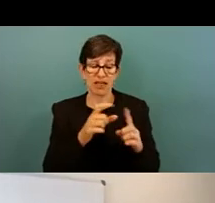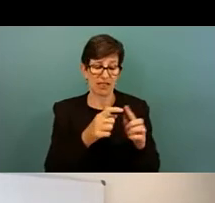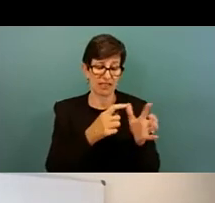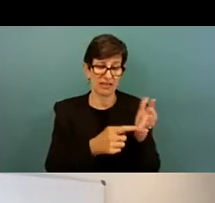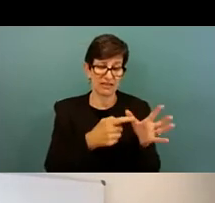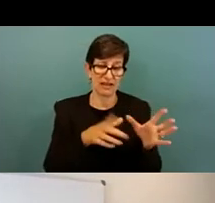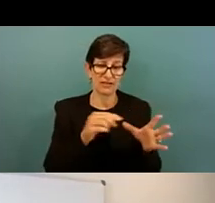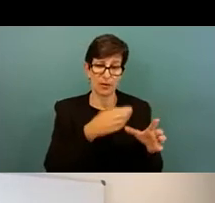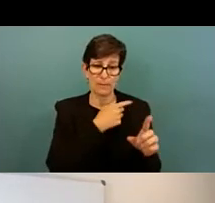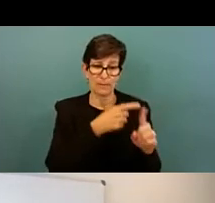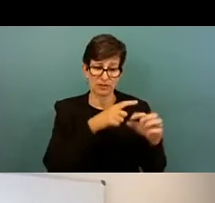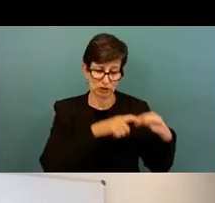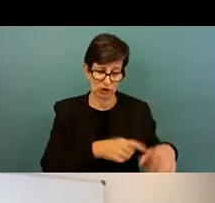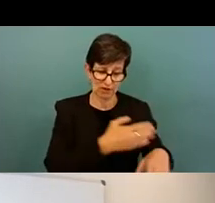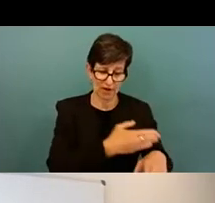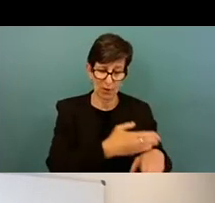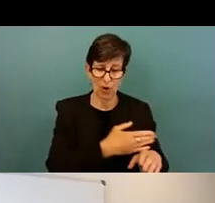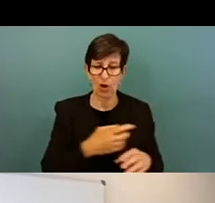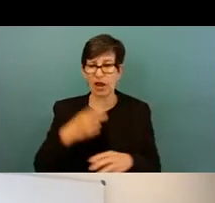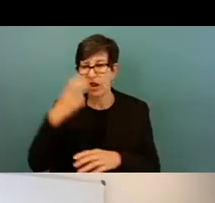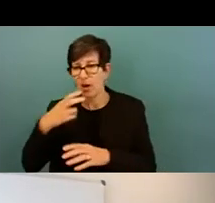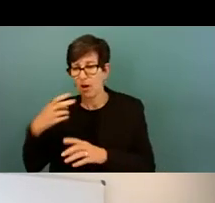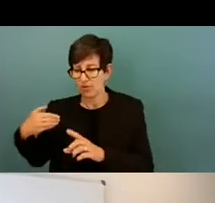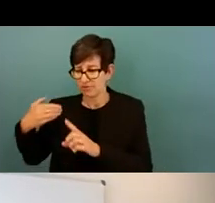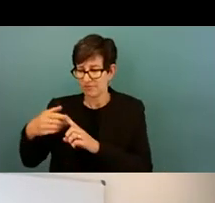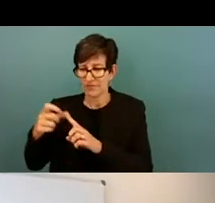work, as well as pre-existing data sets such as dub sets held by the AVS.